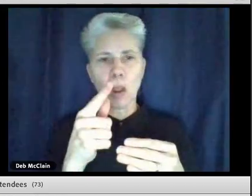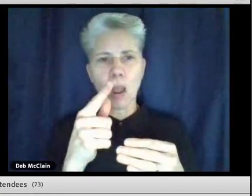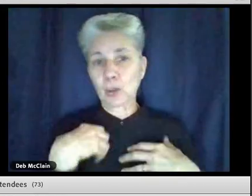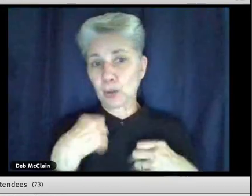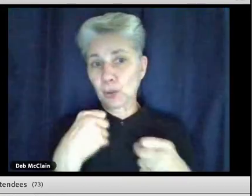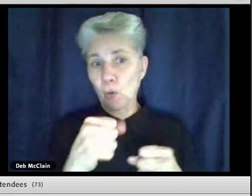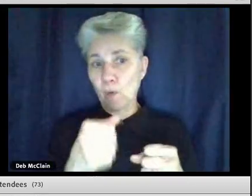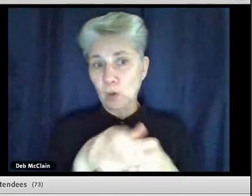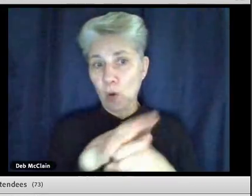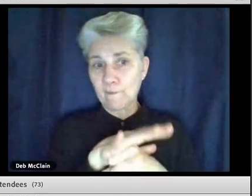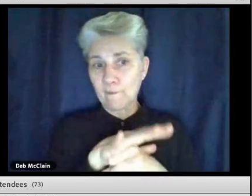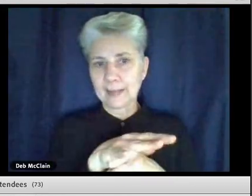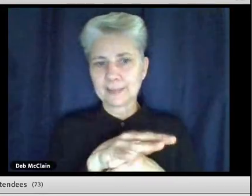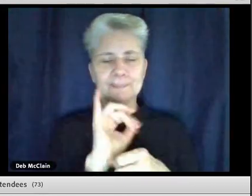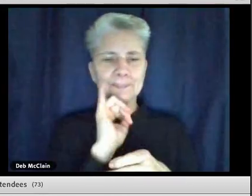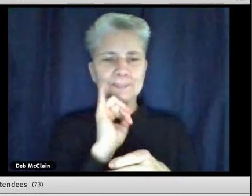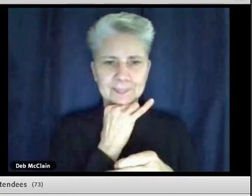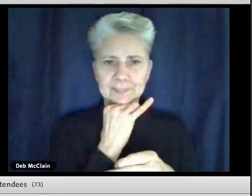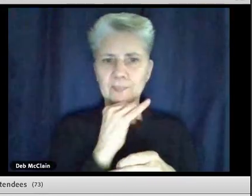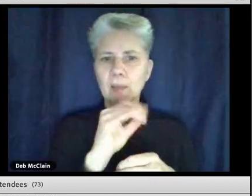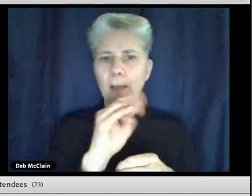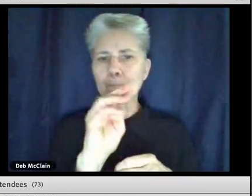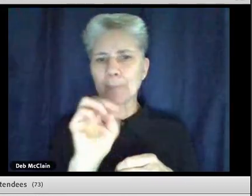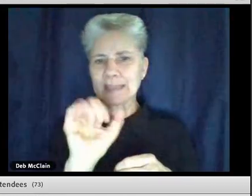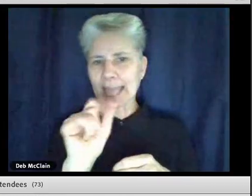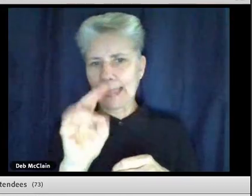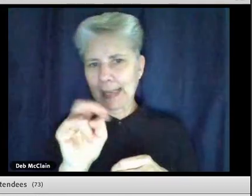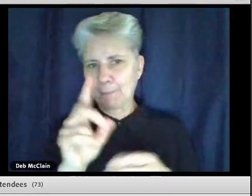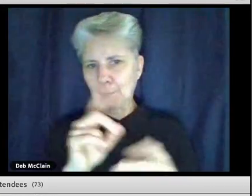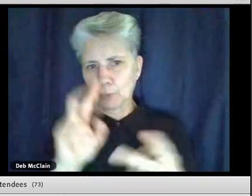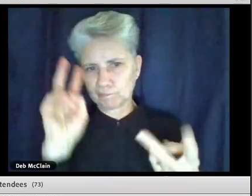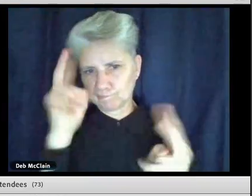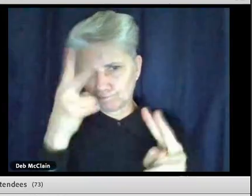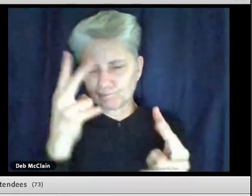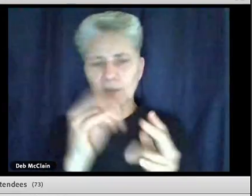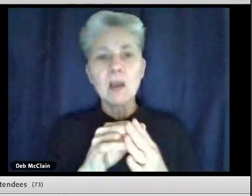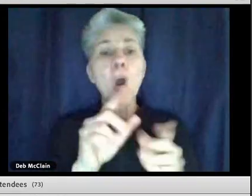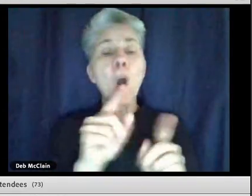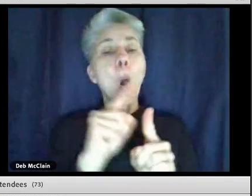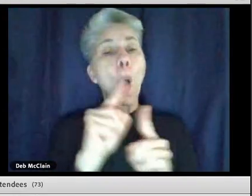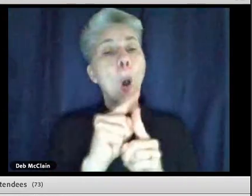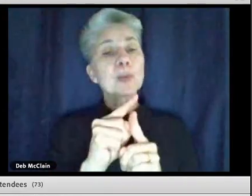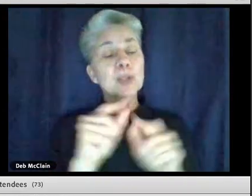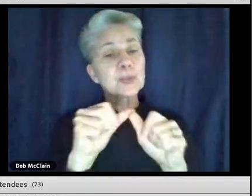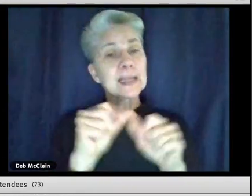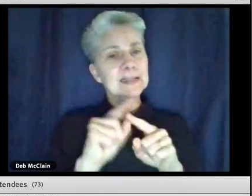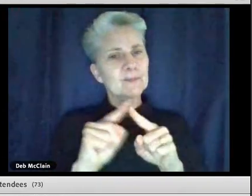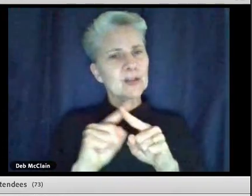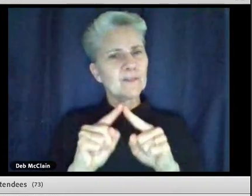you know, like the malaria drug is a cure for COVID-19 can be misleading.